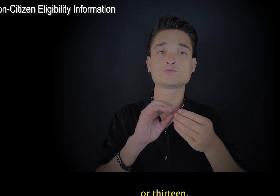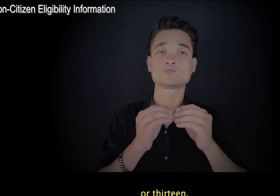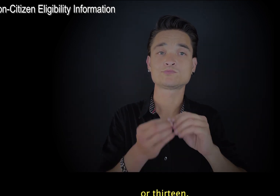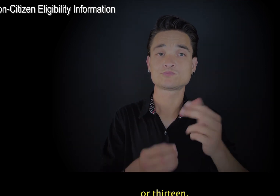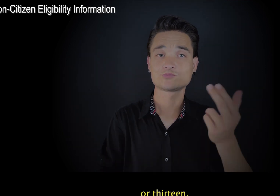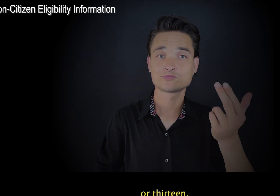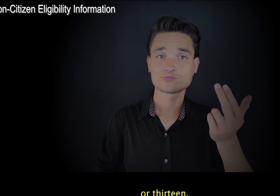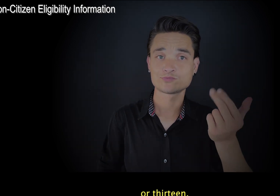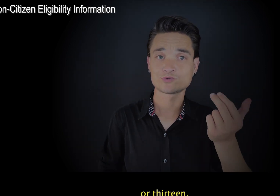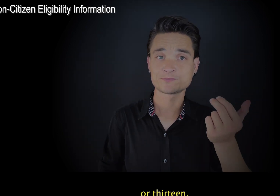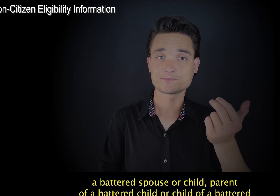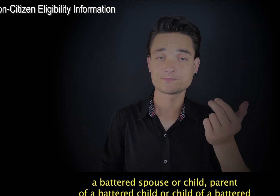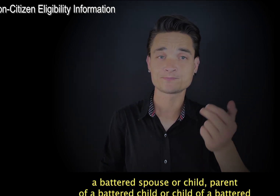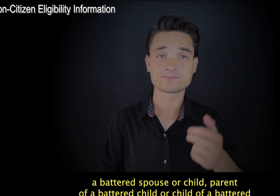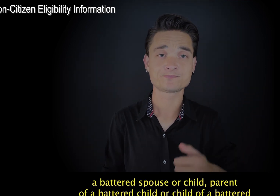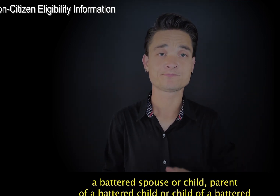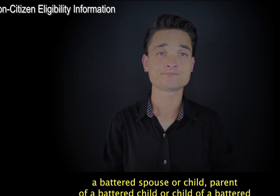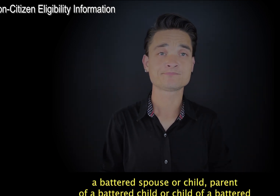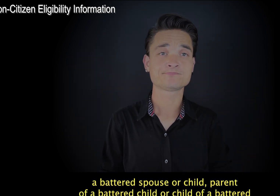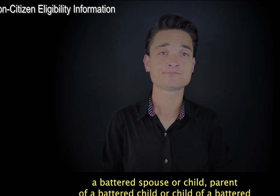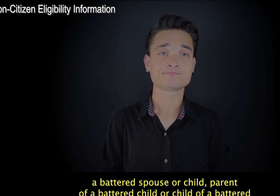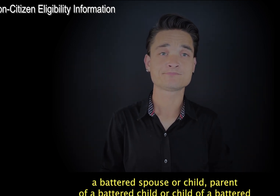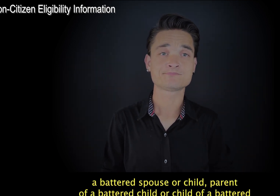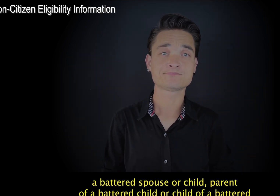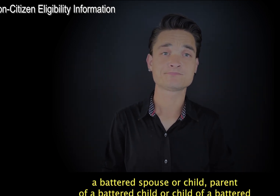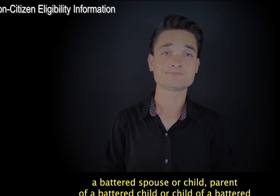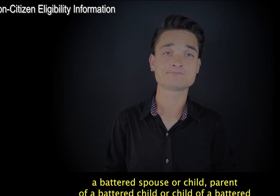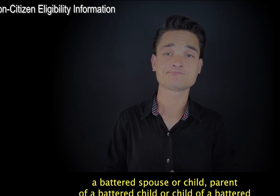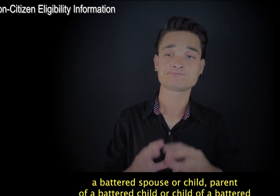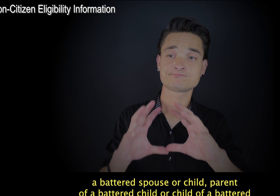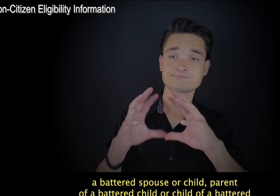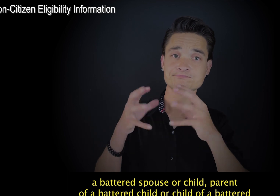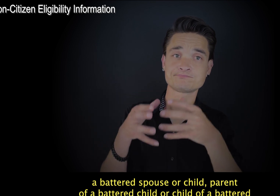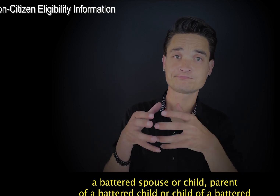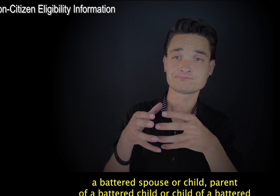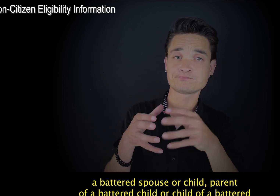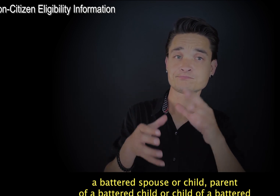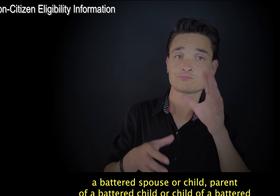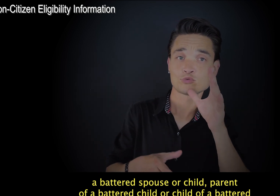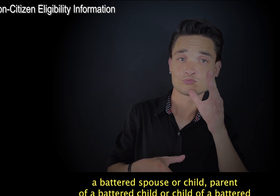or thirteen, a battered spouse or child, parent of a battered child or child of a battered